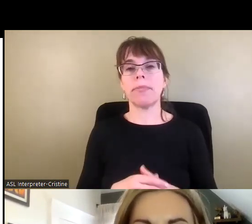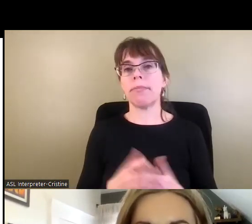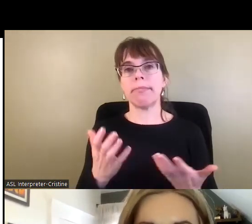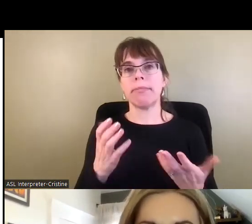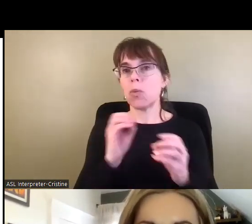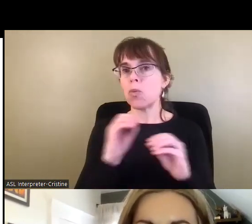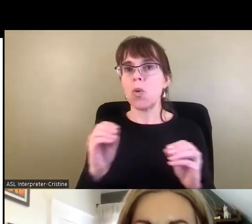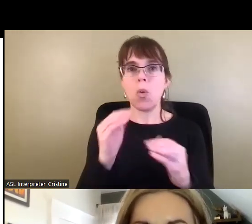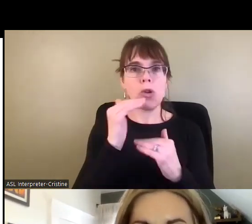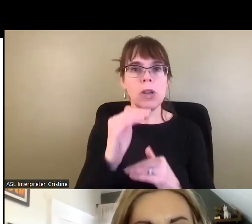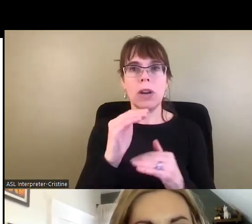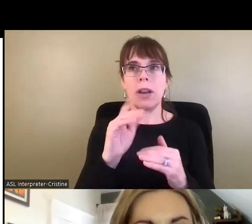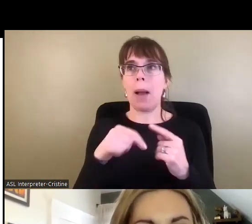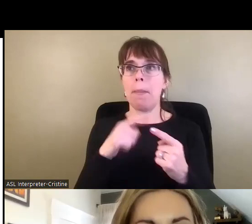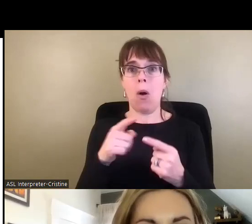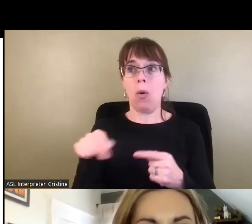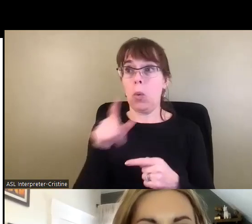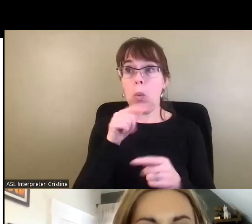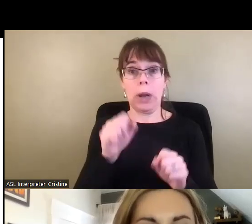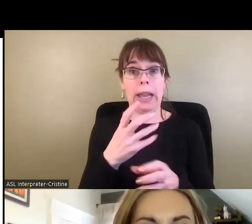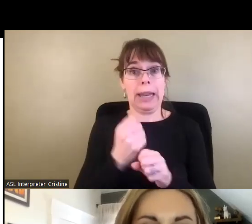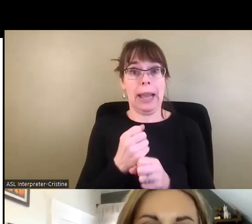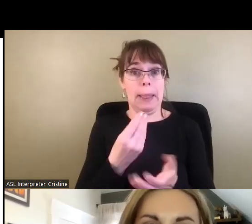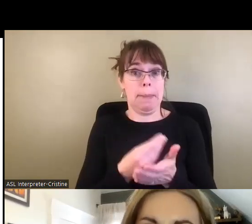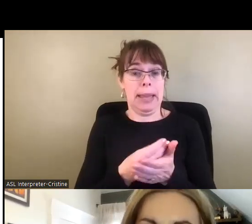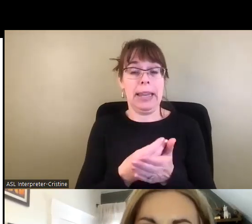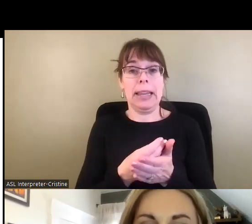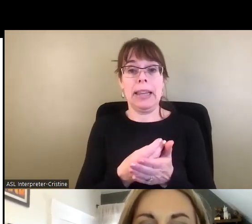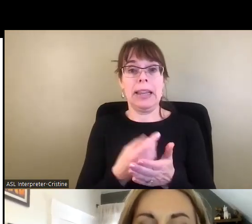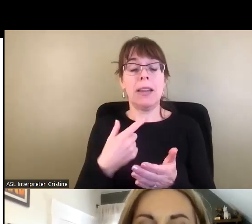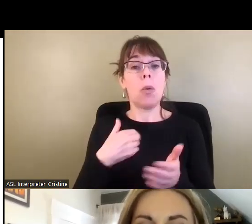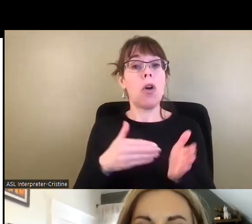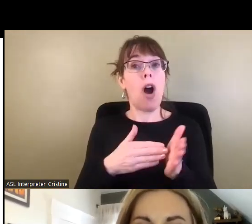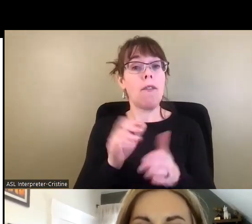any restrictions on someone receiving our funding and the way that we often work with clinics is we